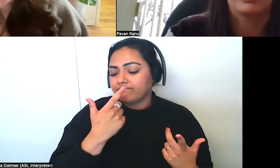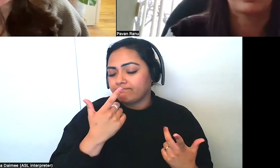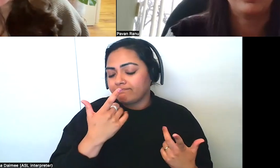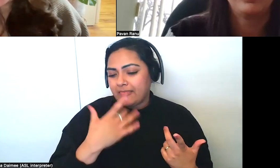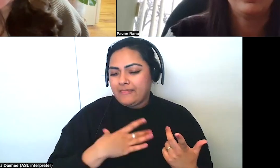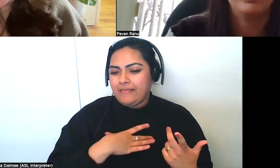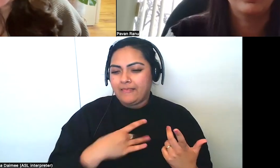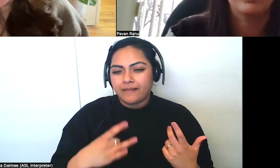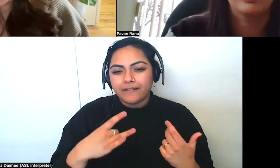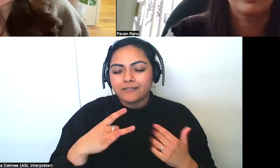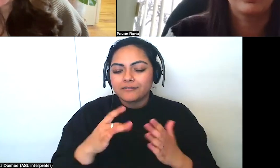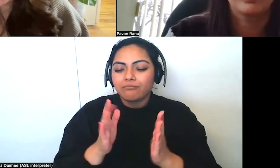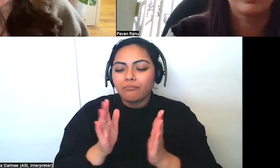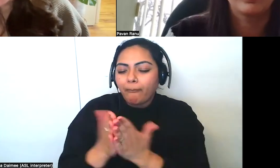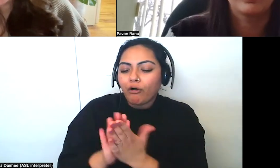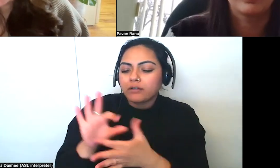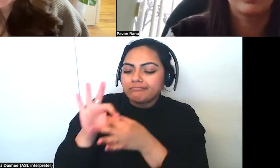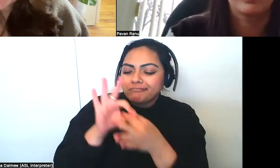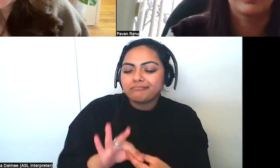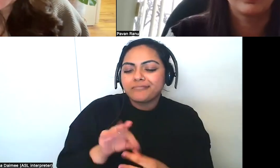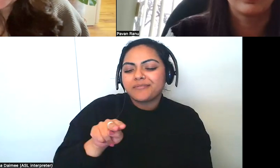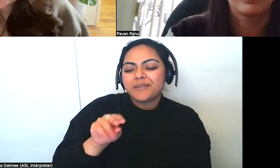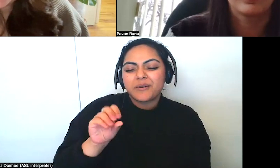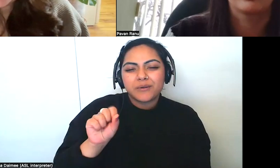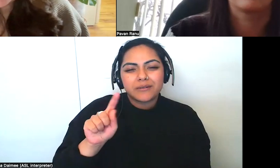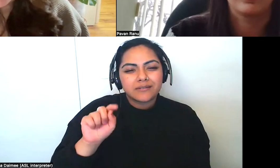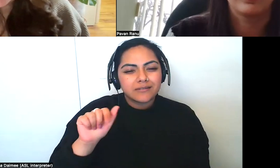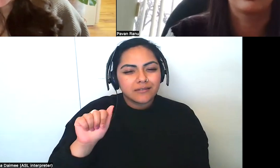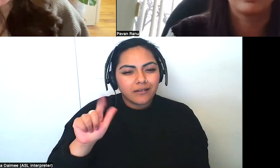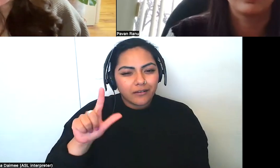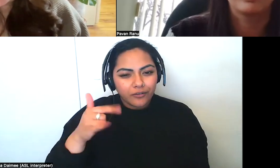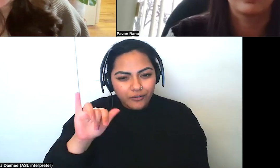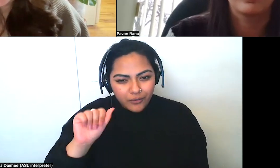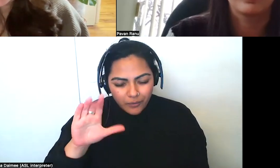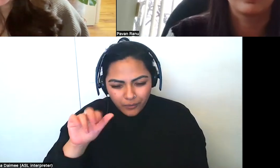that Nostalgiacore time period. We're seeing a lot of shows set in the '90s and early 2000s.